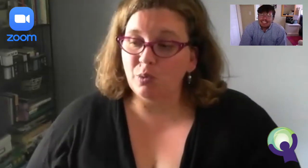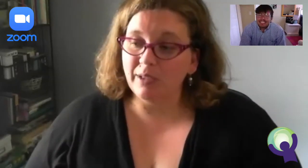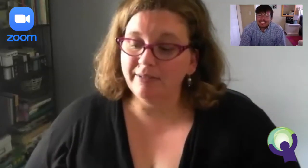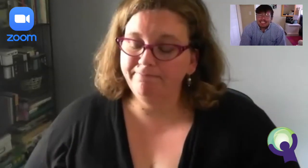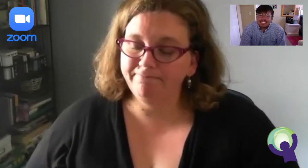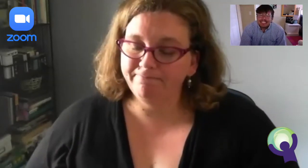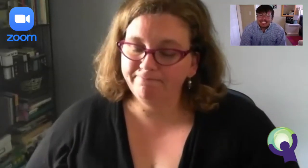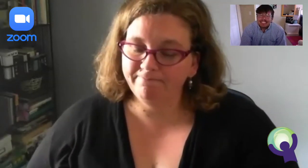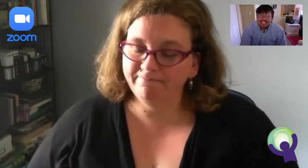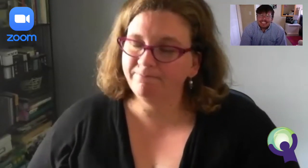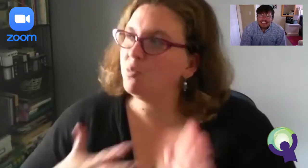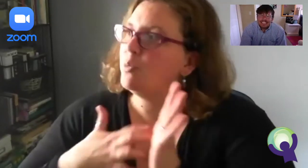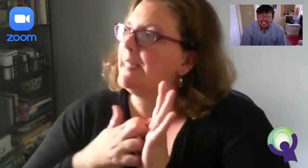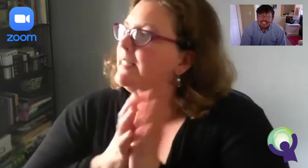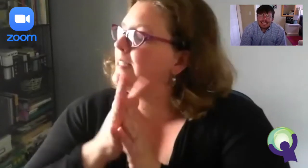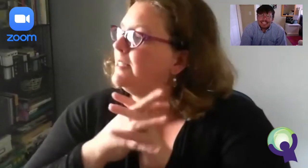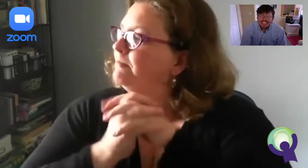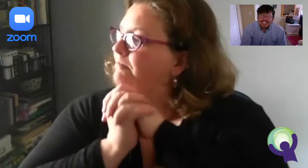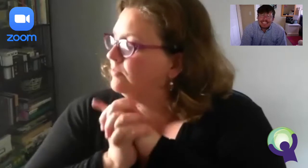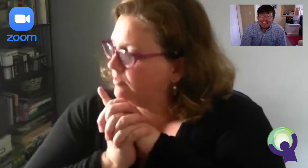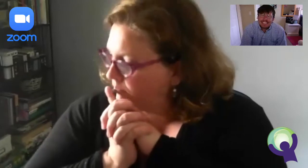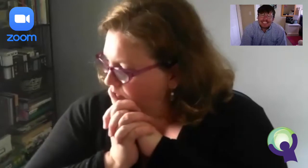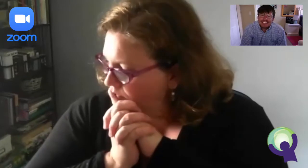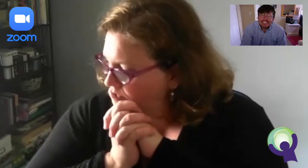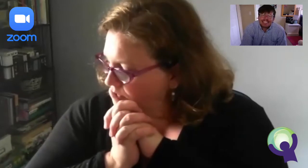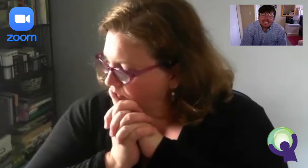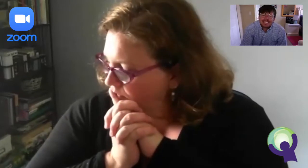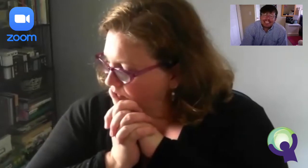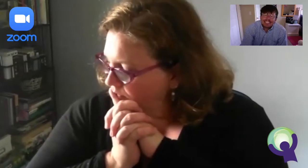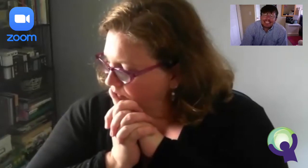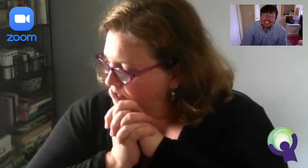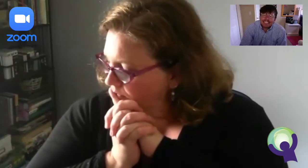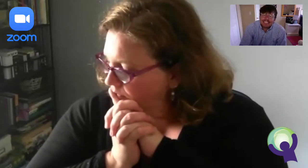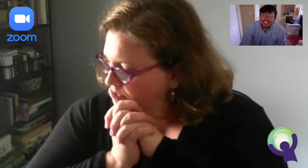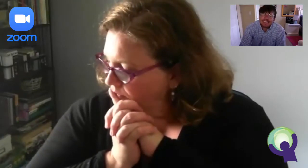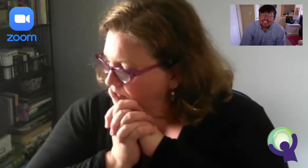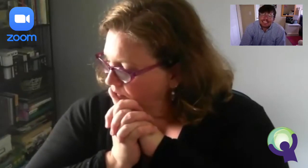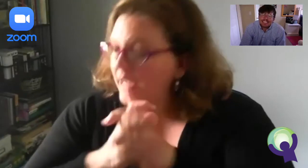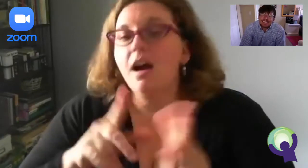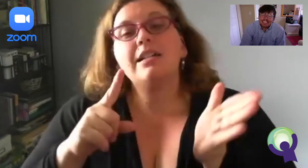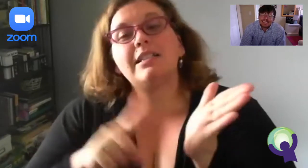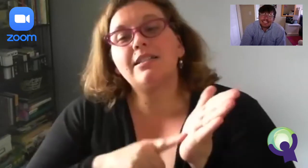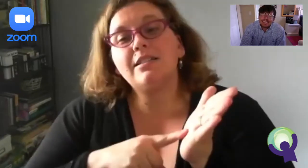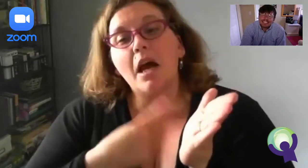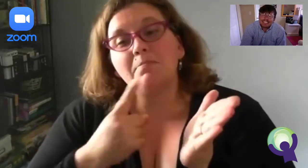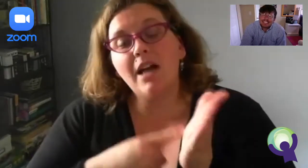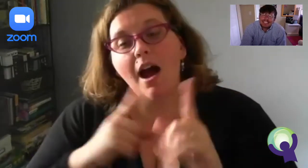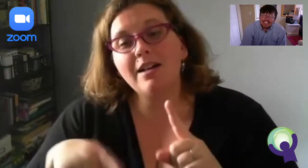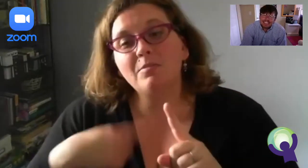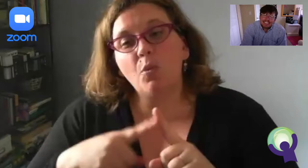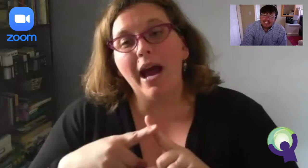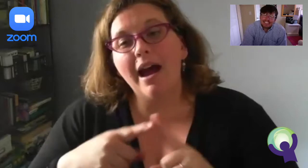weaknesses is that I'm not patient. um let me think another weakness of mine